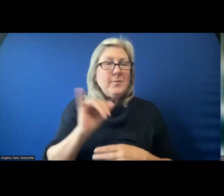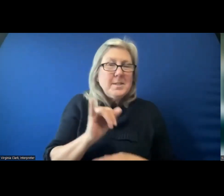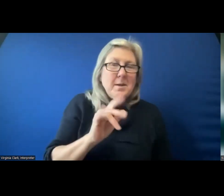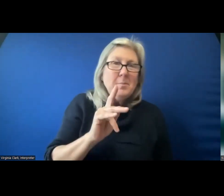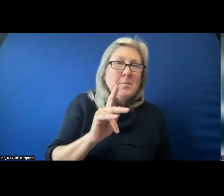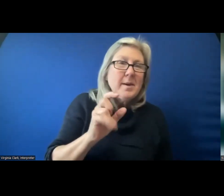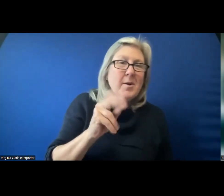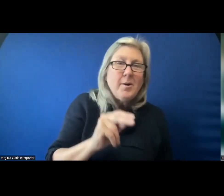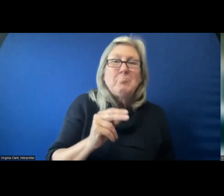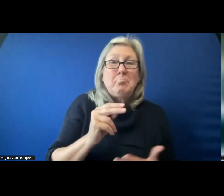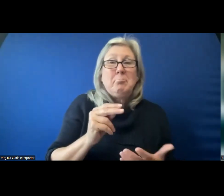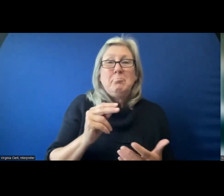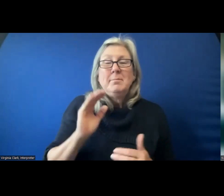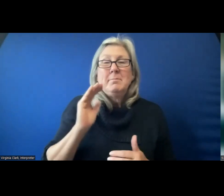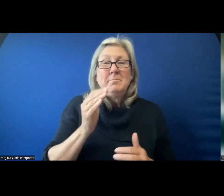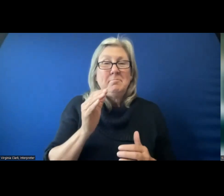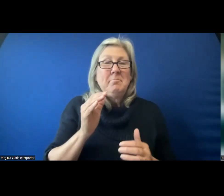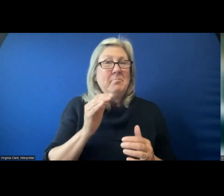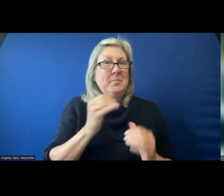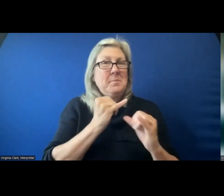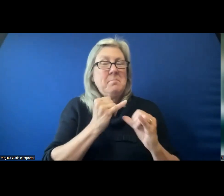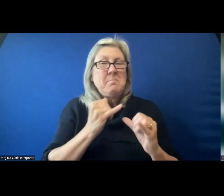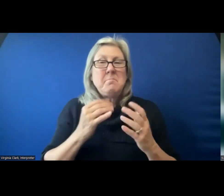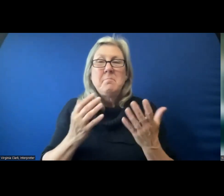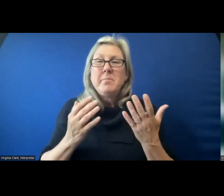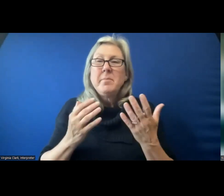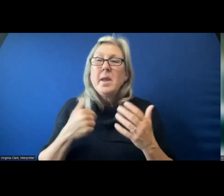tonight. I'm going to talk a little bit about housing